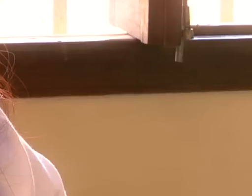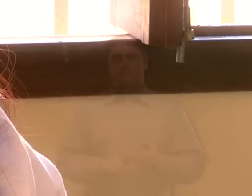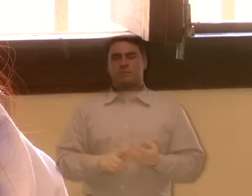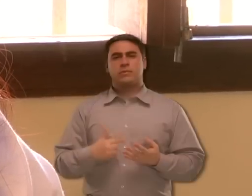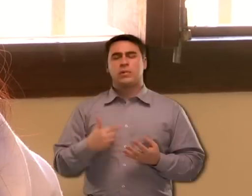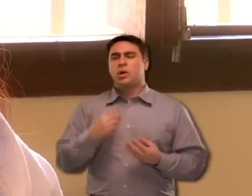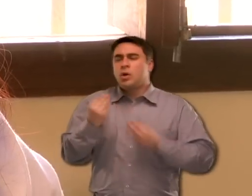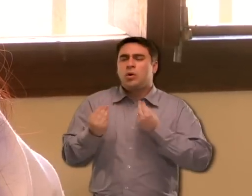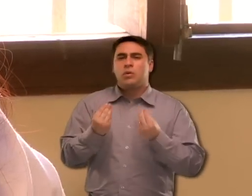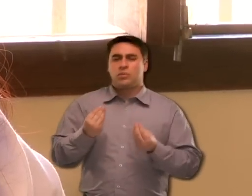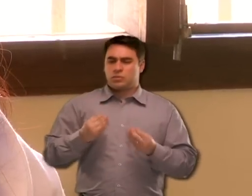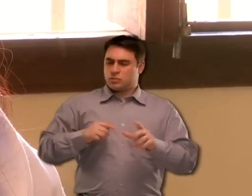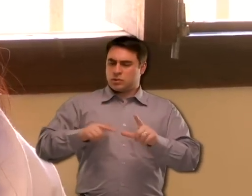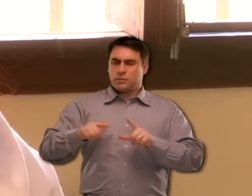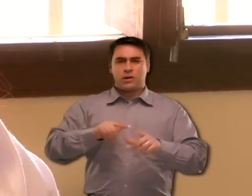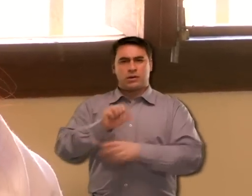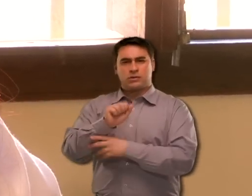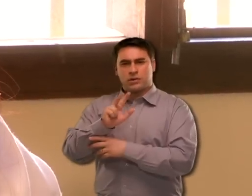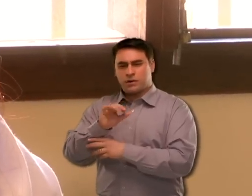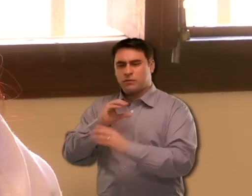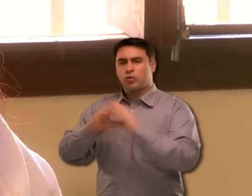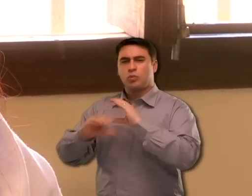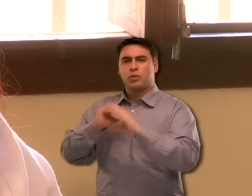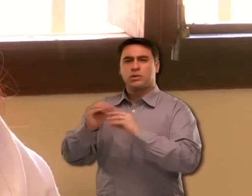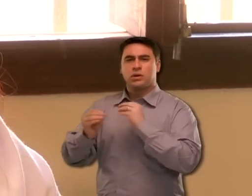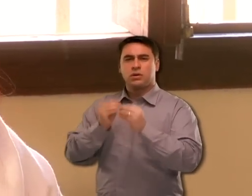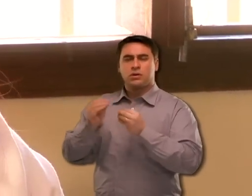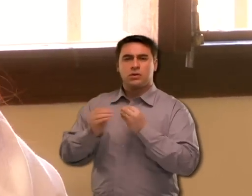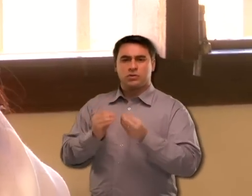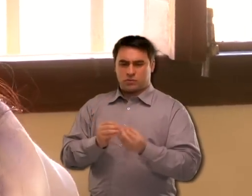How can I be working on Savio’s communication skills?